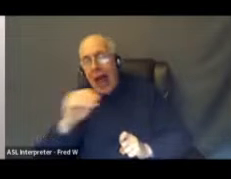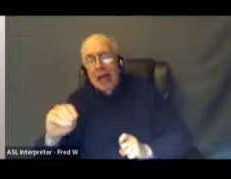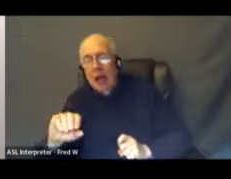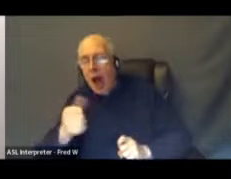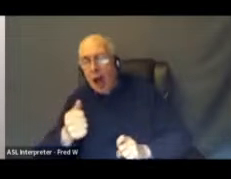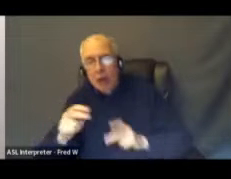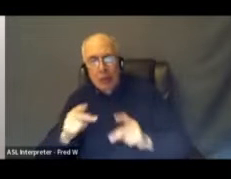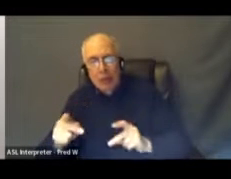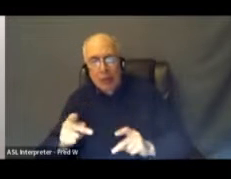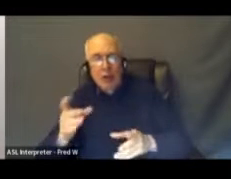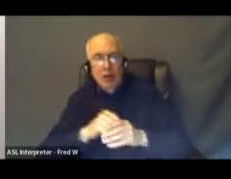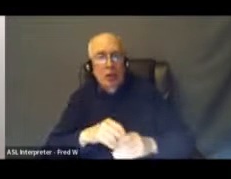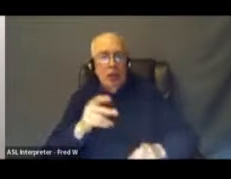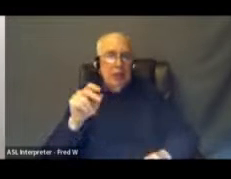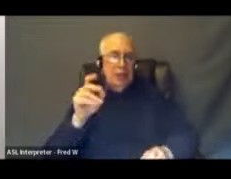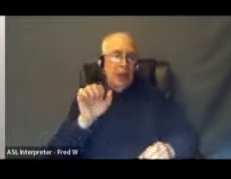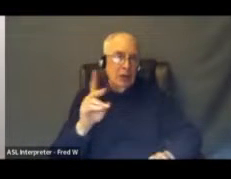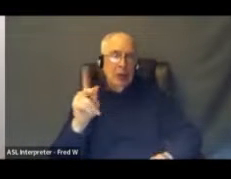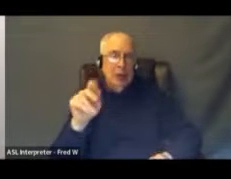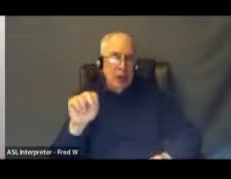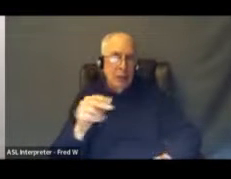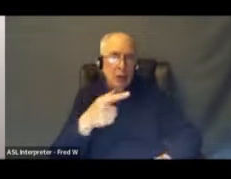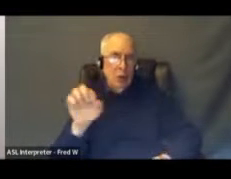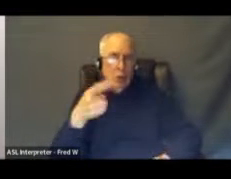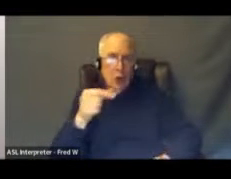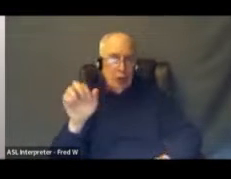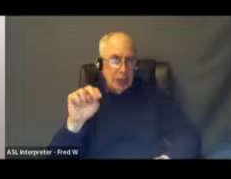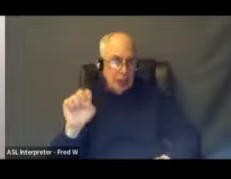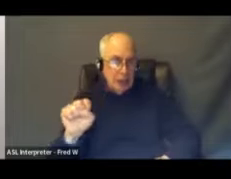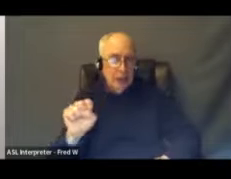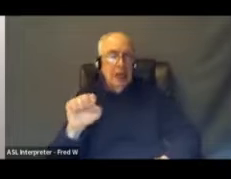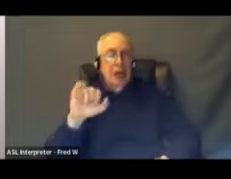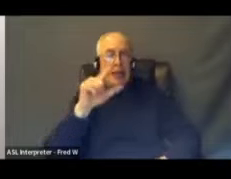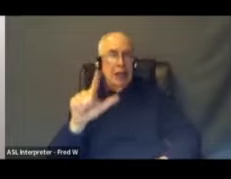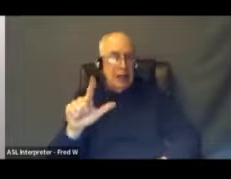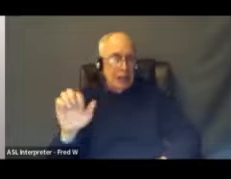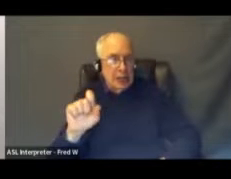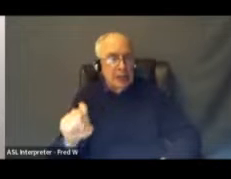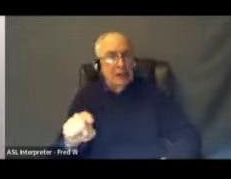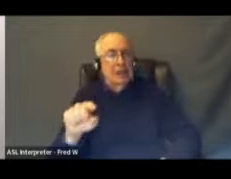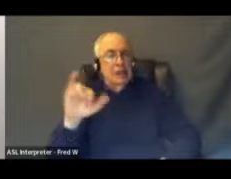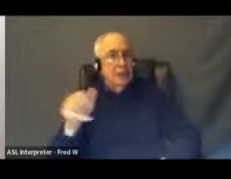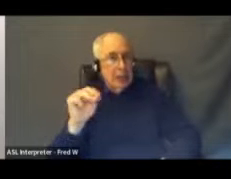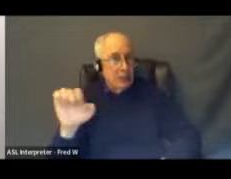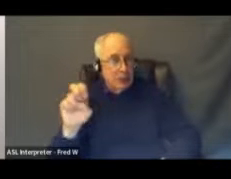Dr. Kim Gorgens, Liz Gerderman, Jamie Horsfall, and Russha Knauer. These are all